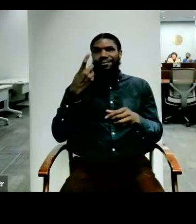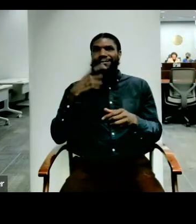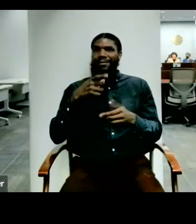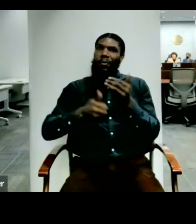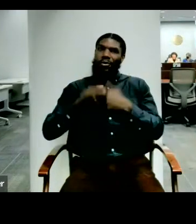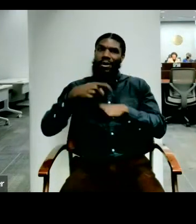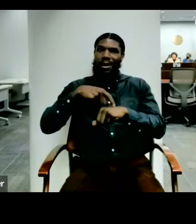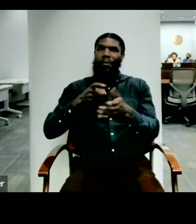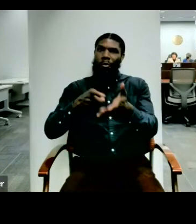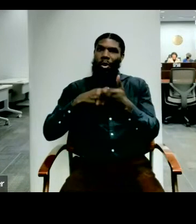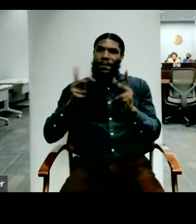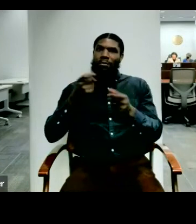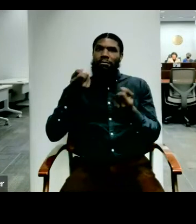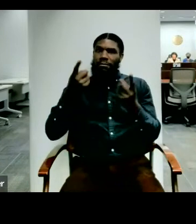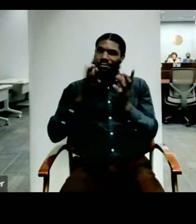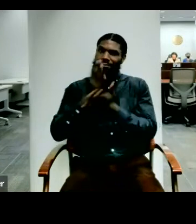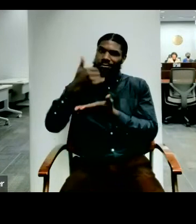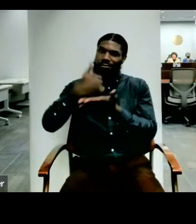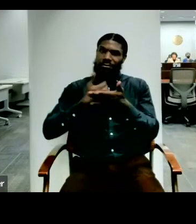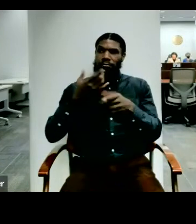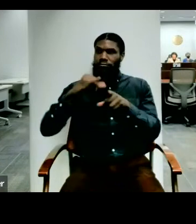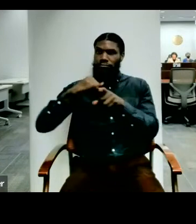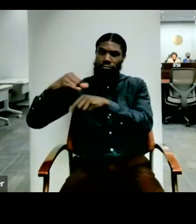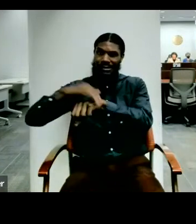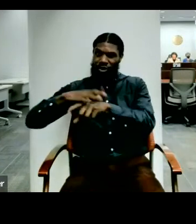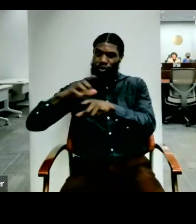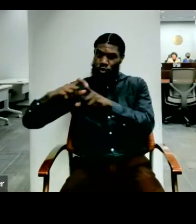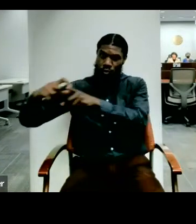many are limited English proficient and the fact that few pieces of information